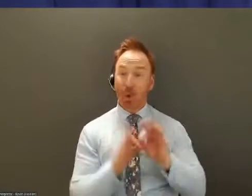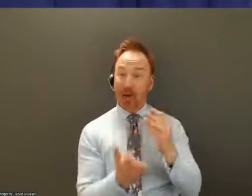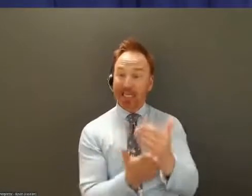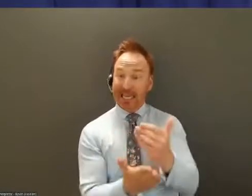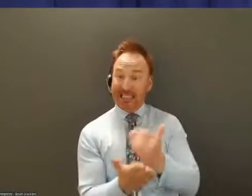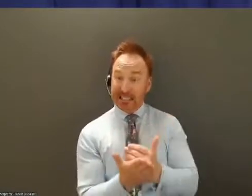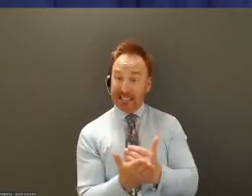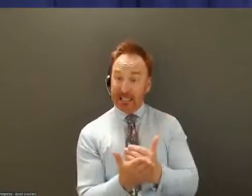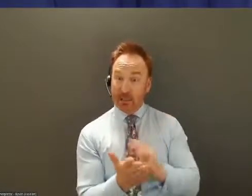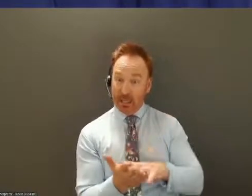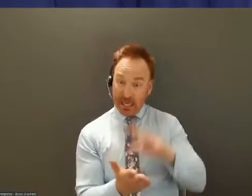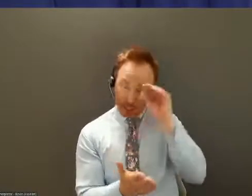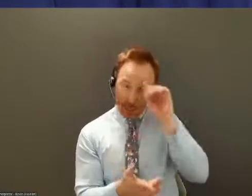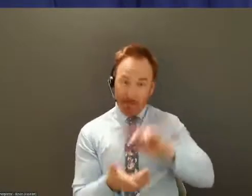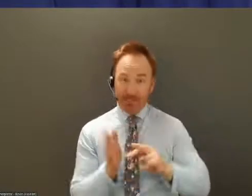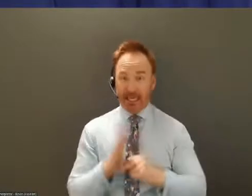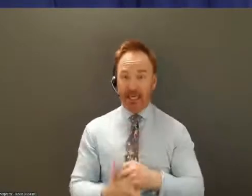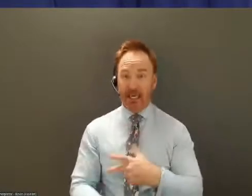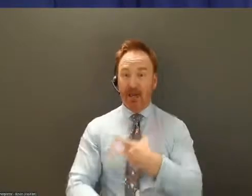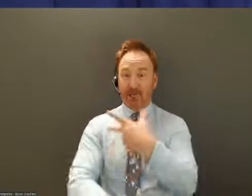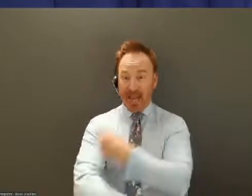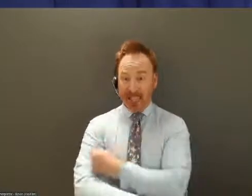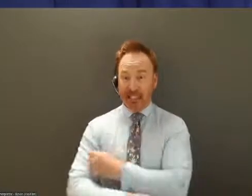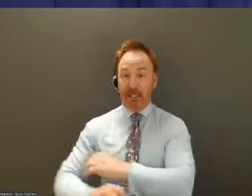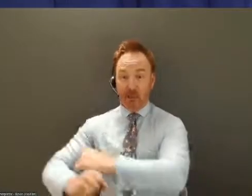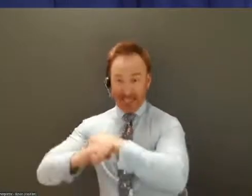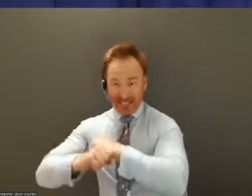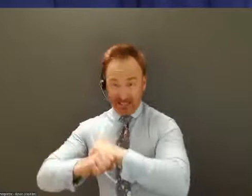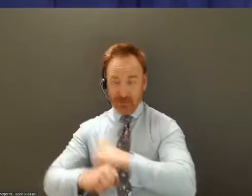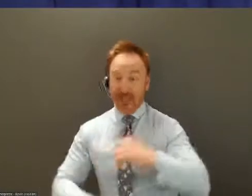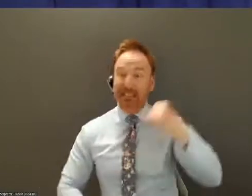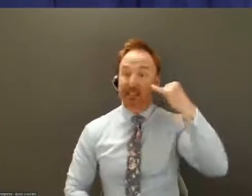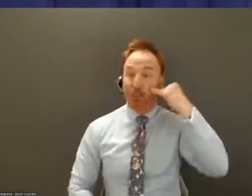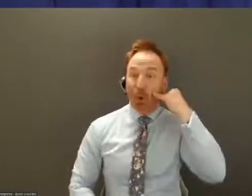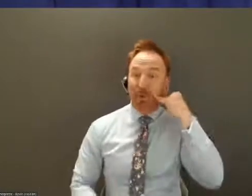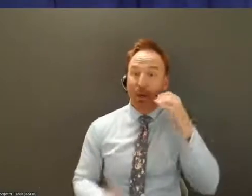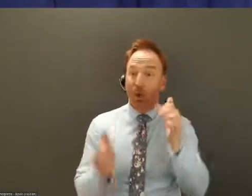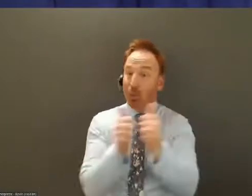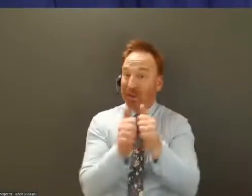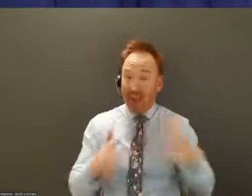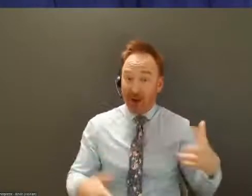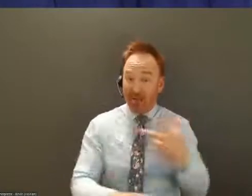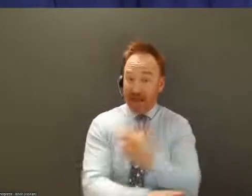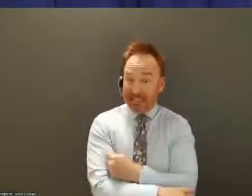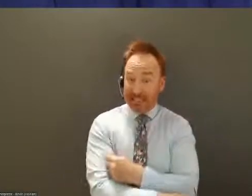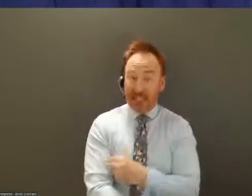one of the ways we're working to ensure we do our best to protect